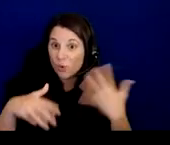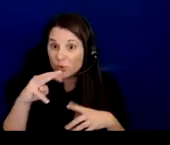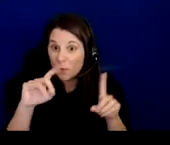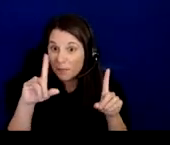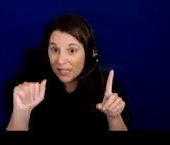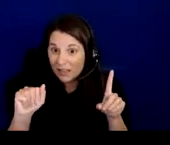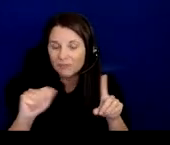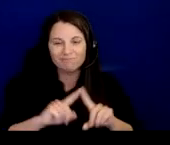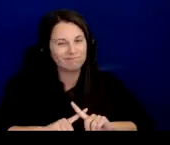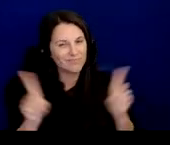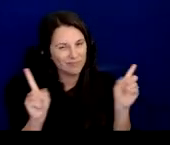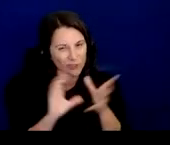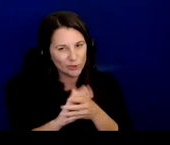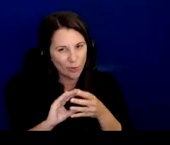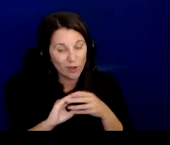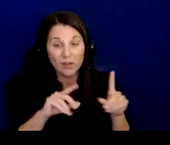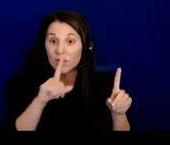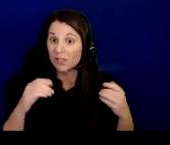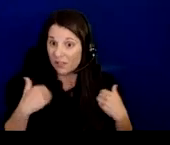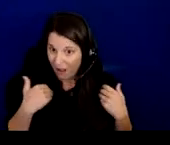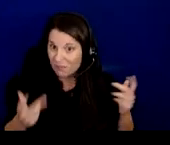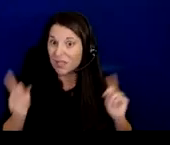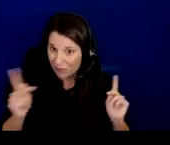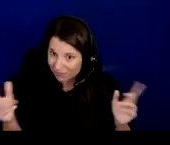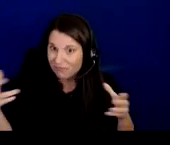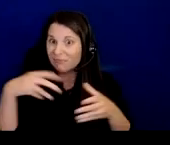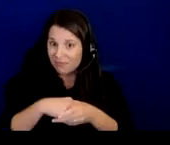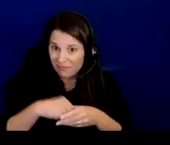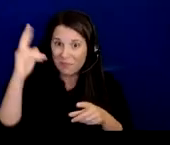involving themselves in politics because of that horizontal power structure.